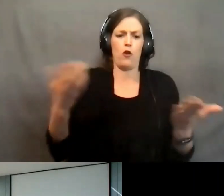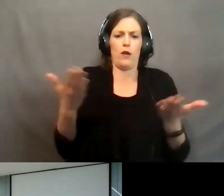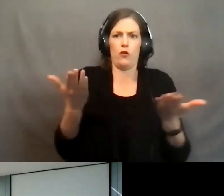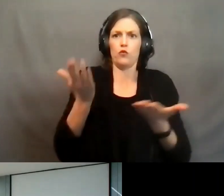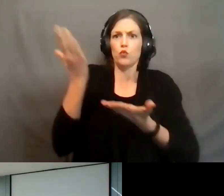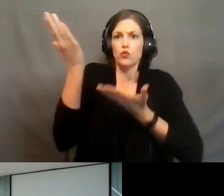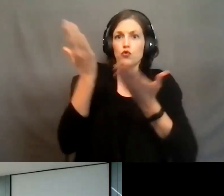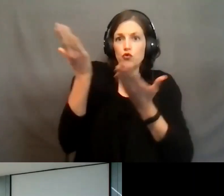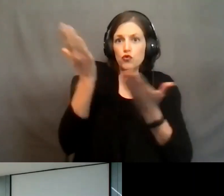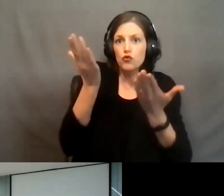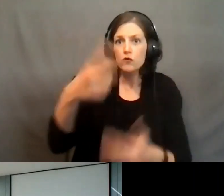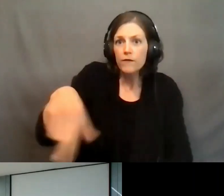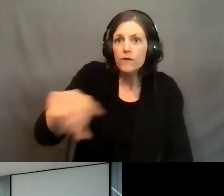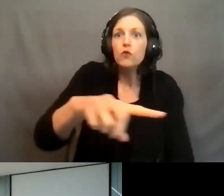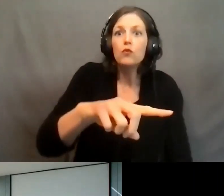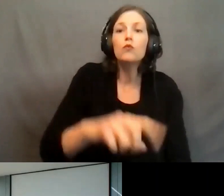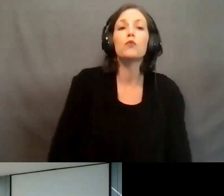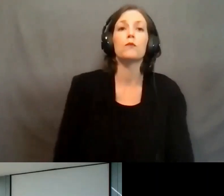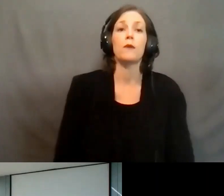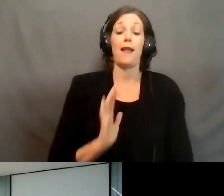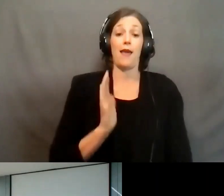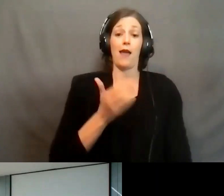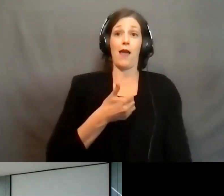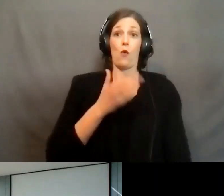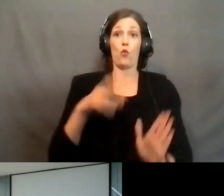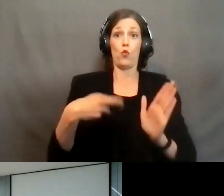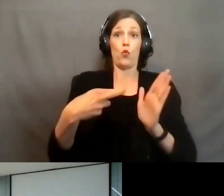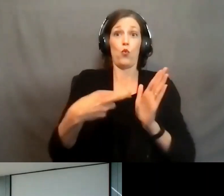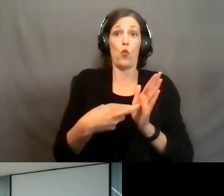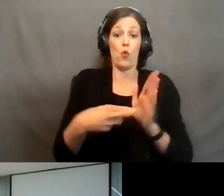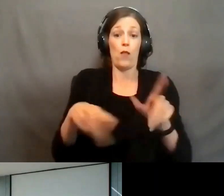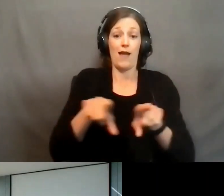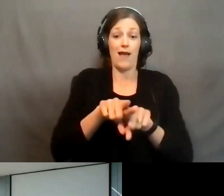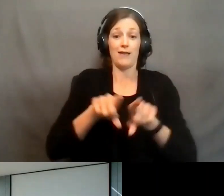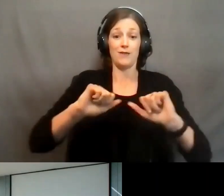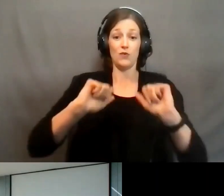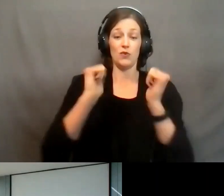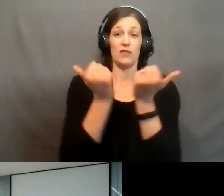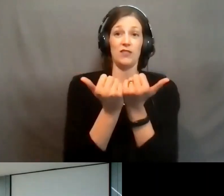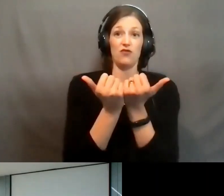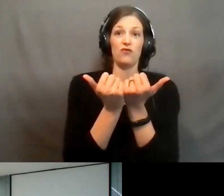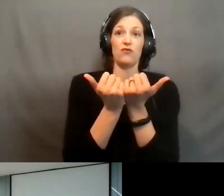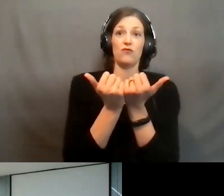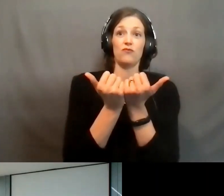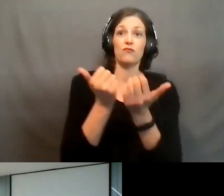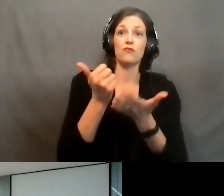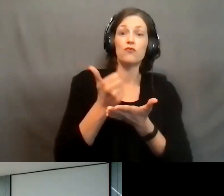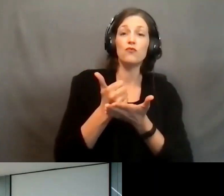12:07:32 and our role as an association is to enable the success of the field